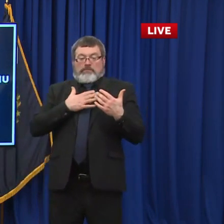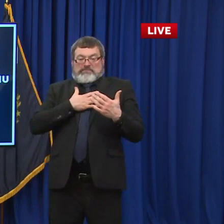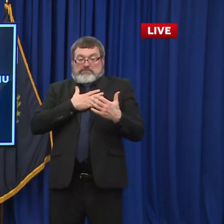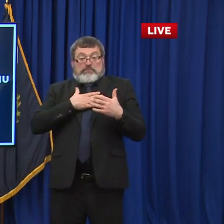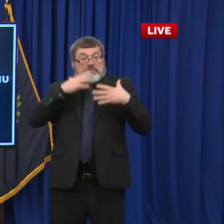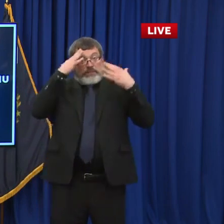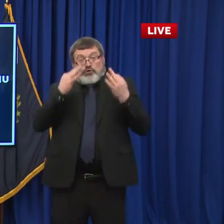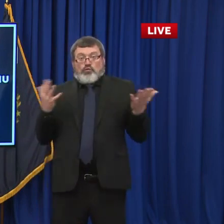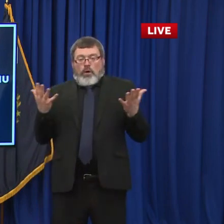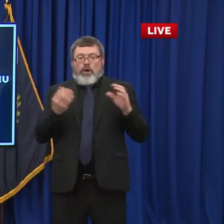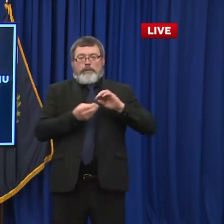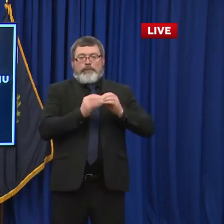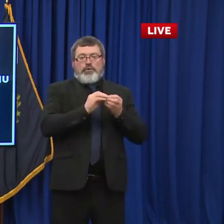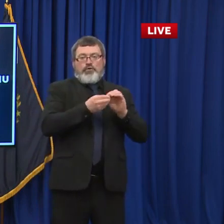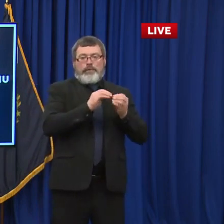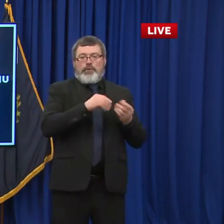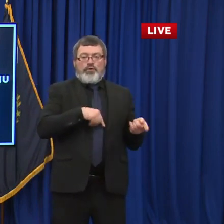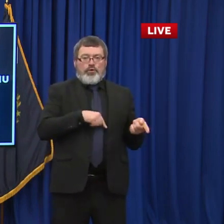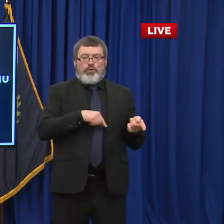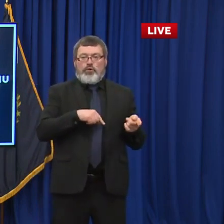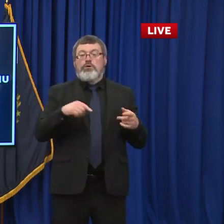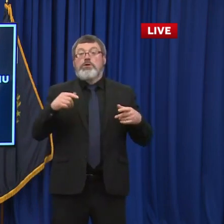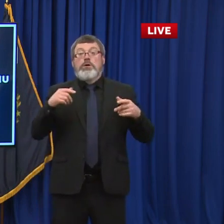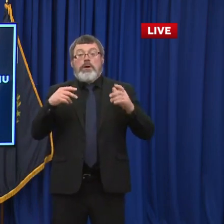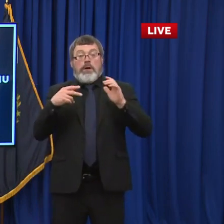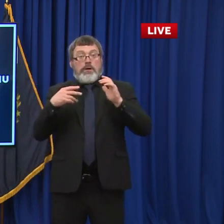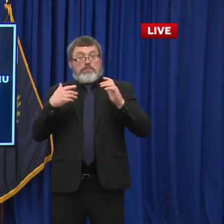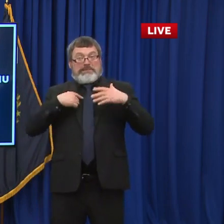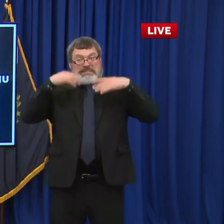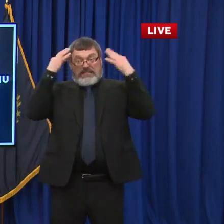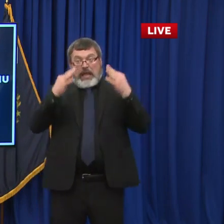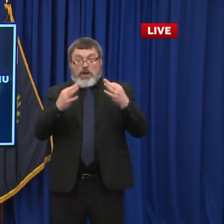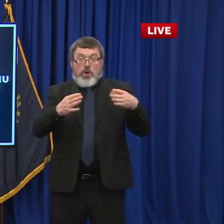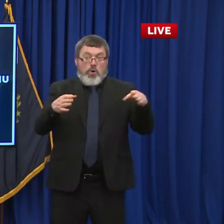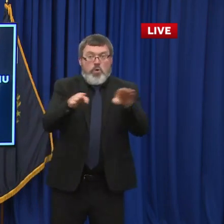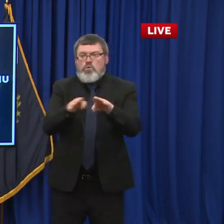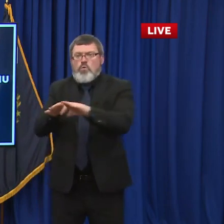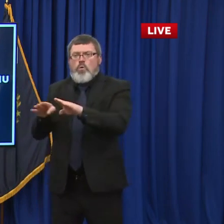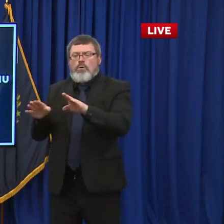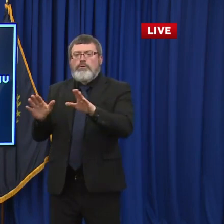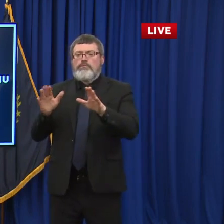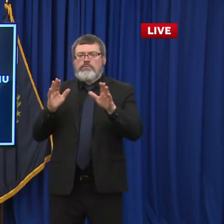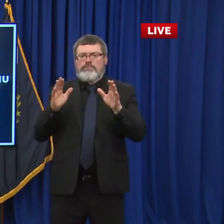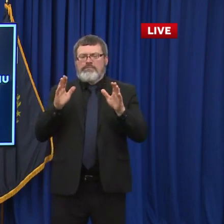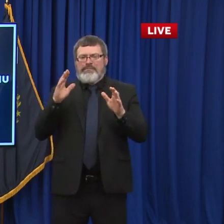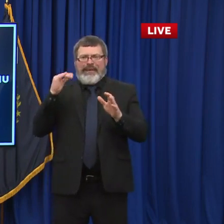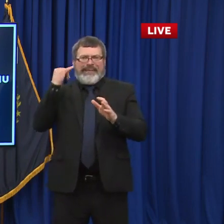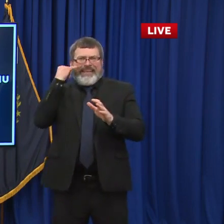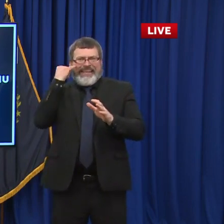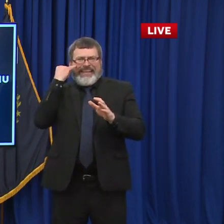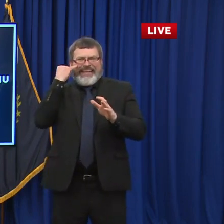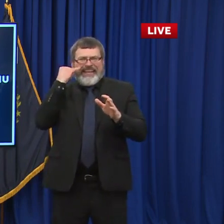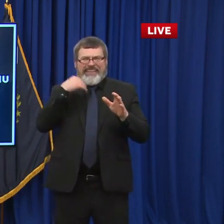WE MAKE DECISIONS BASED ON OUR DATA. PARTS OF THE COUNTRY ARE CLAMPING DOWN.